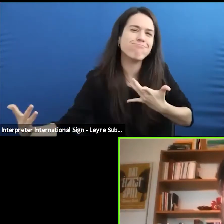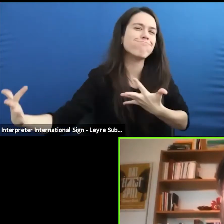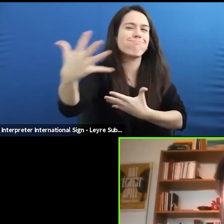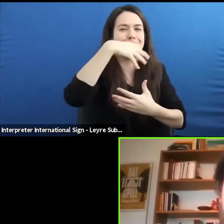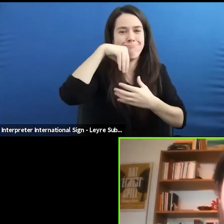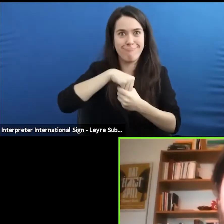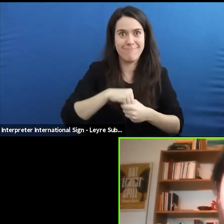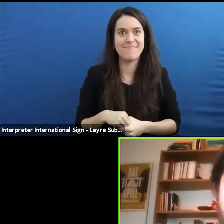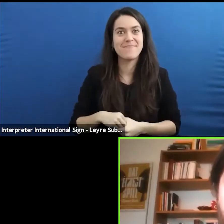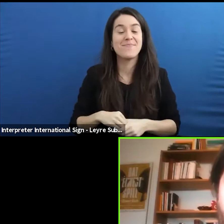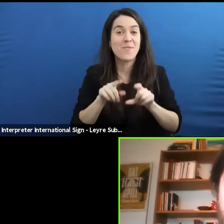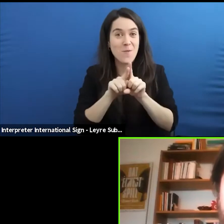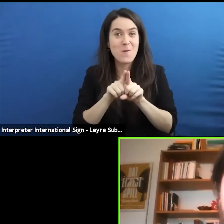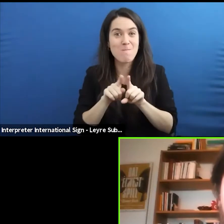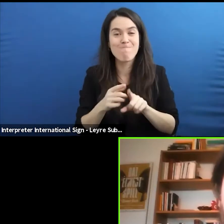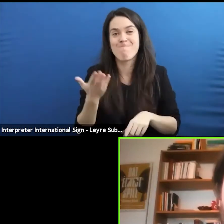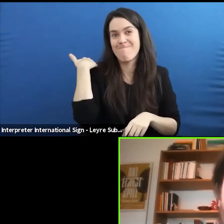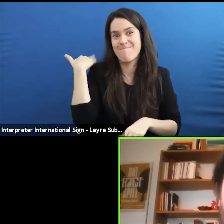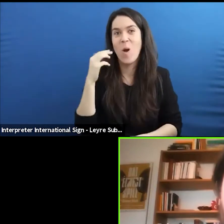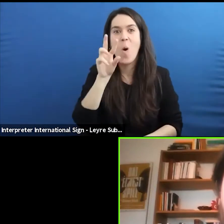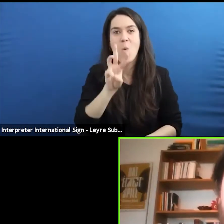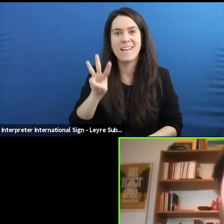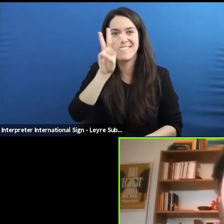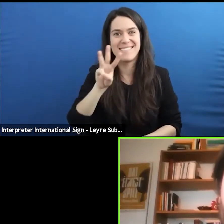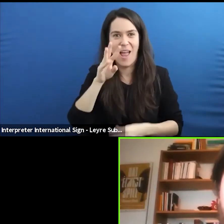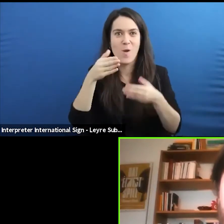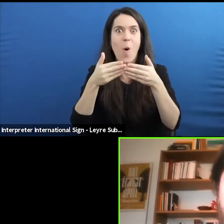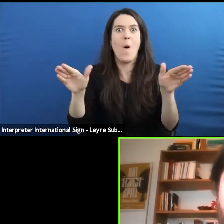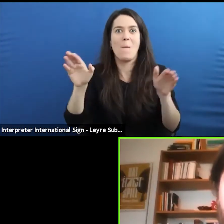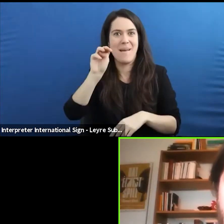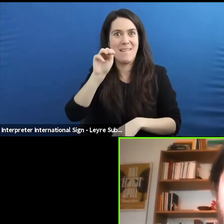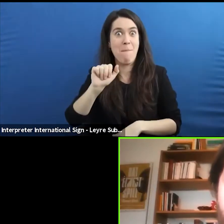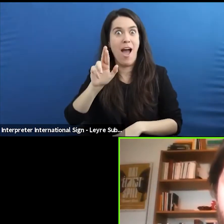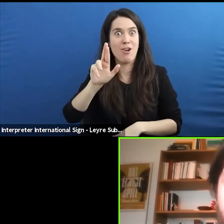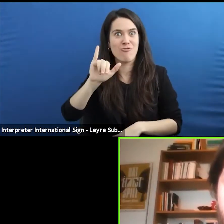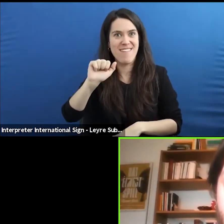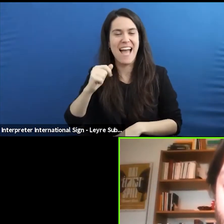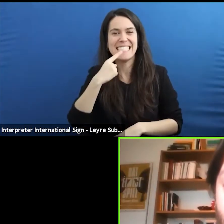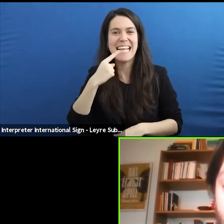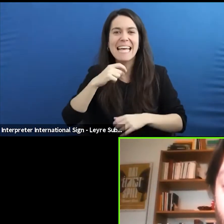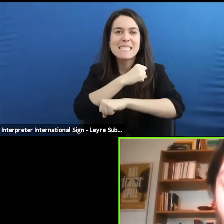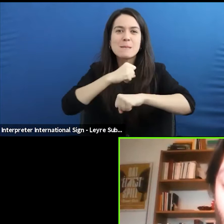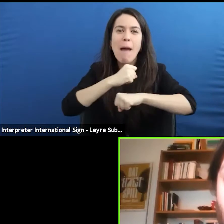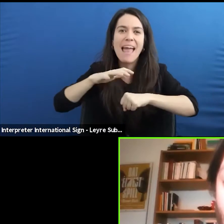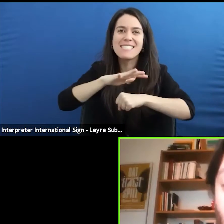Maria Aberg on Wednesday who are creating space for a multitude of perspectives with patience